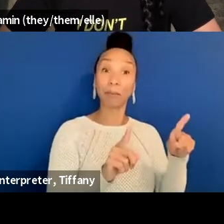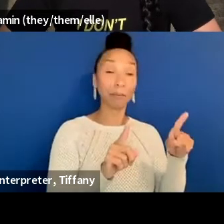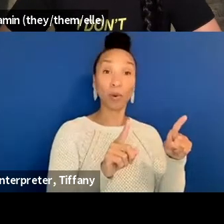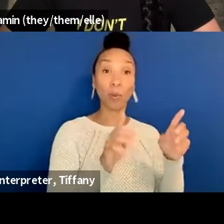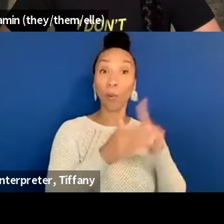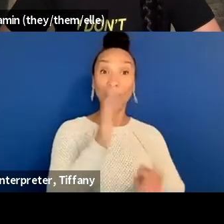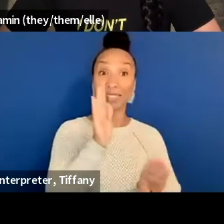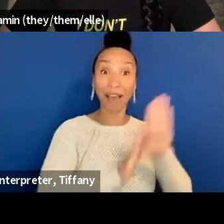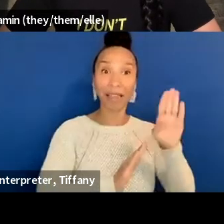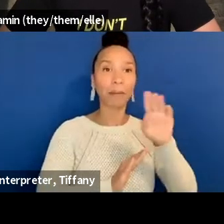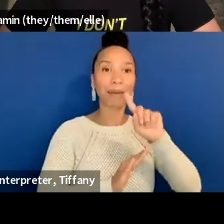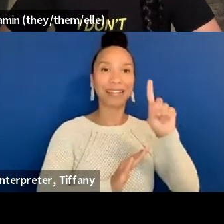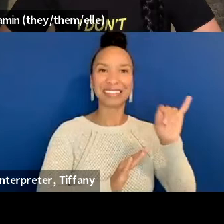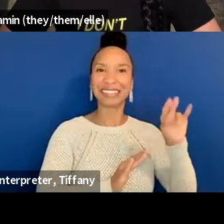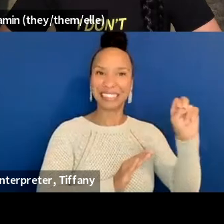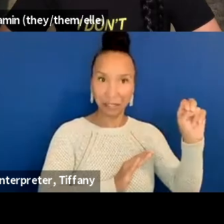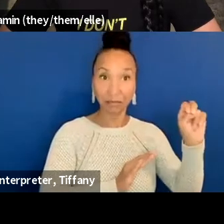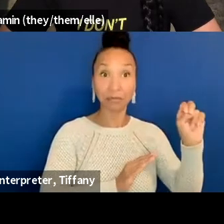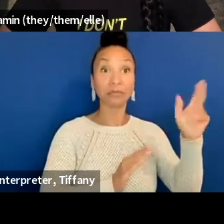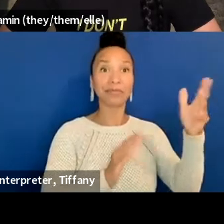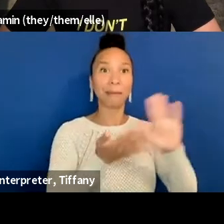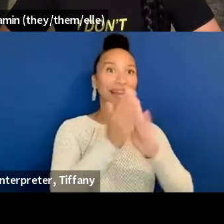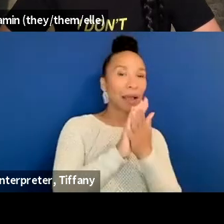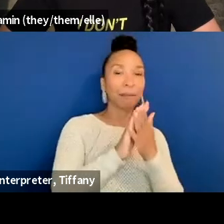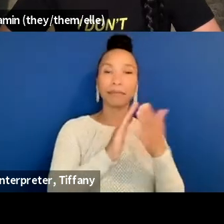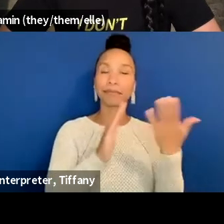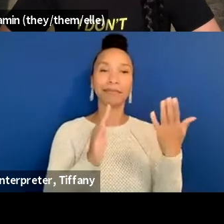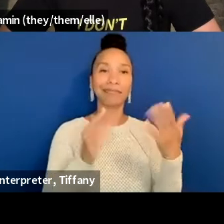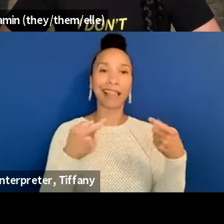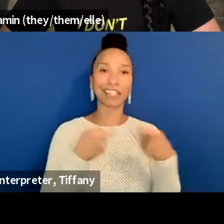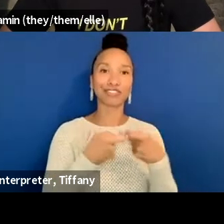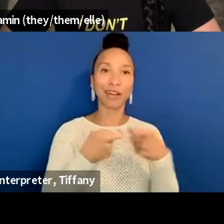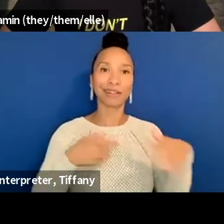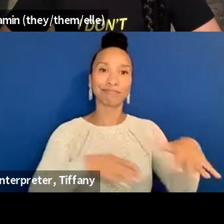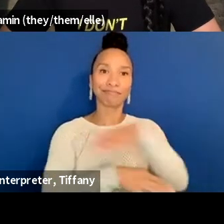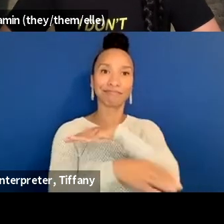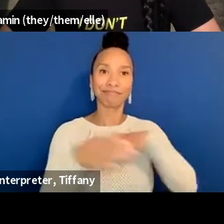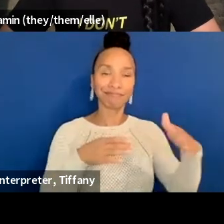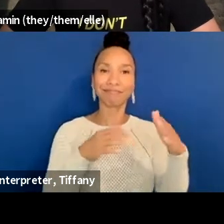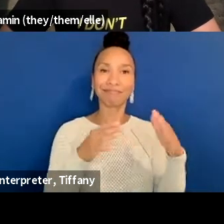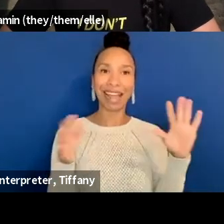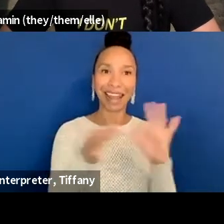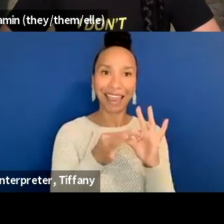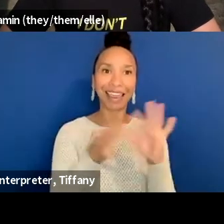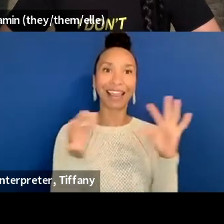Benjamin (they/them/elle): The same was true for me an accidental just the other week running into each other in our own neighborhood.